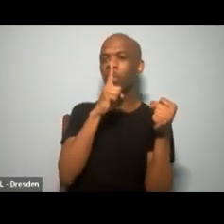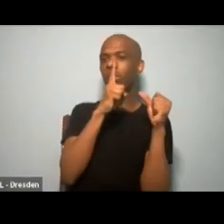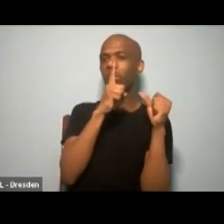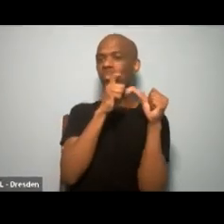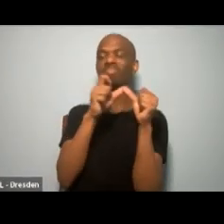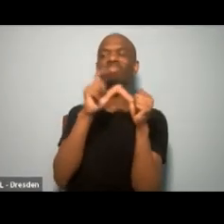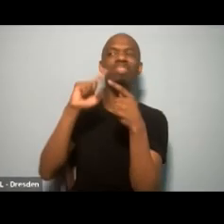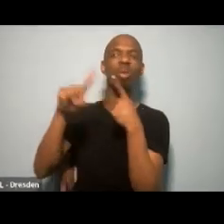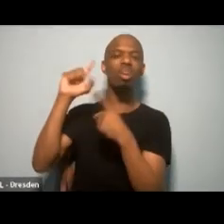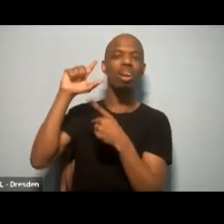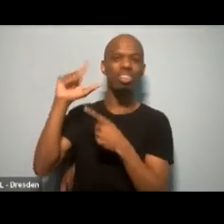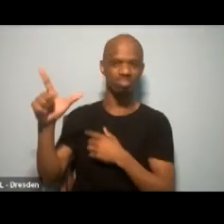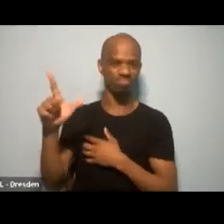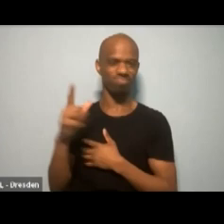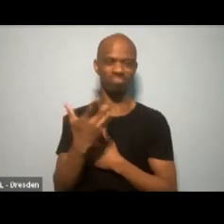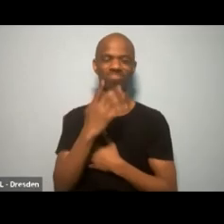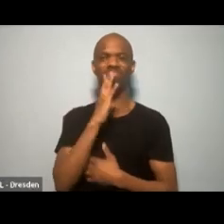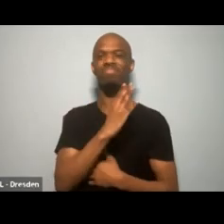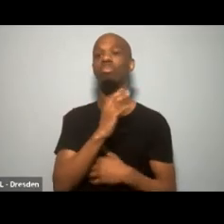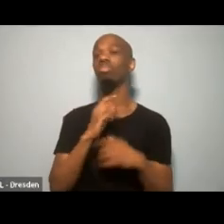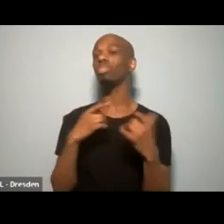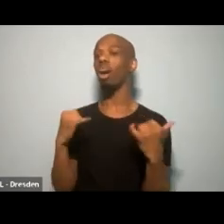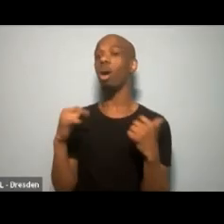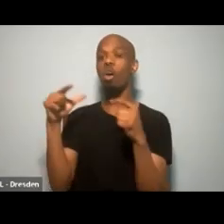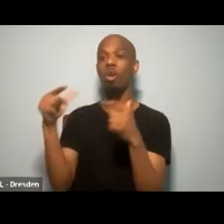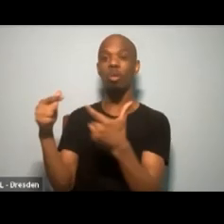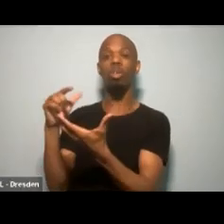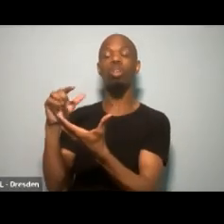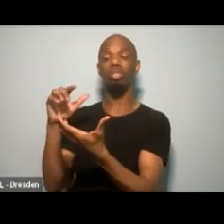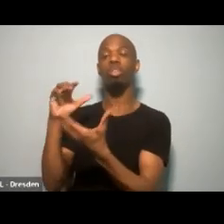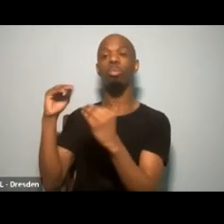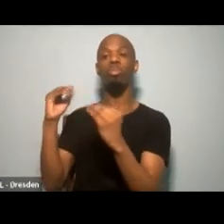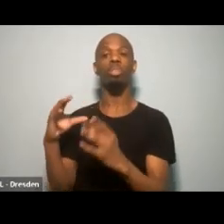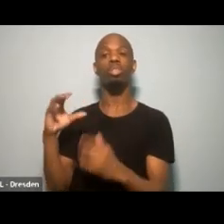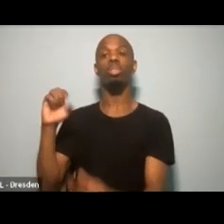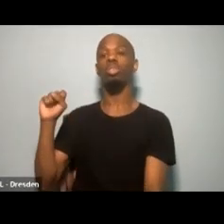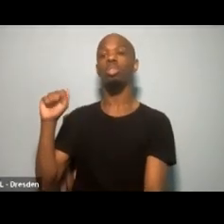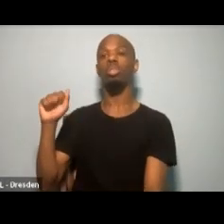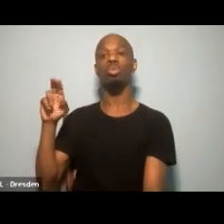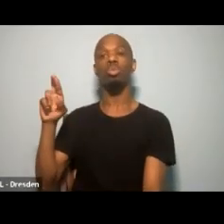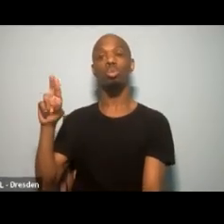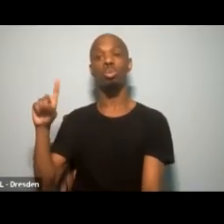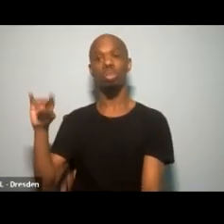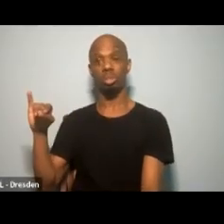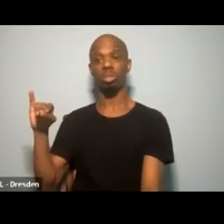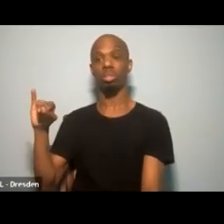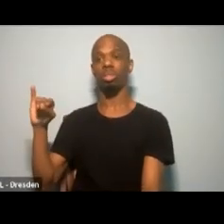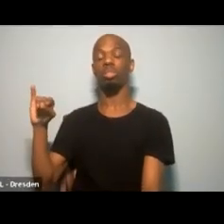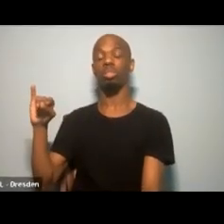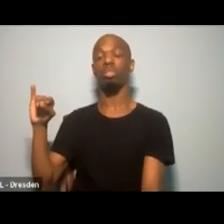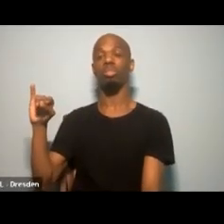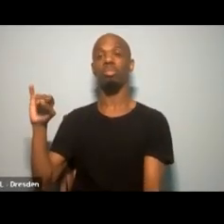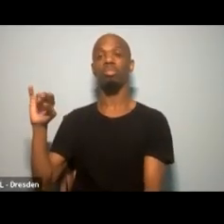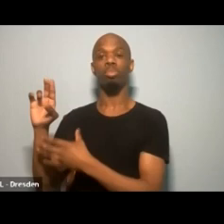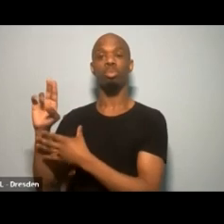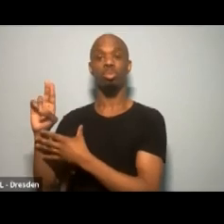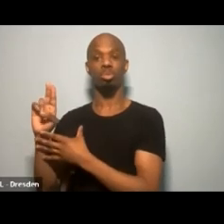and I'm gonna invite Professor Sunnie Ododo for your remarks. The floor is yours.